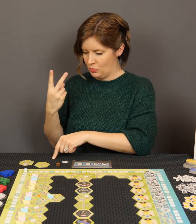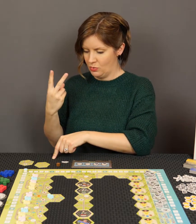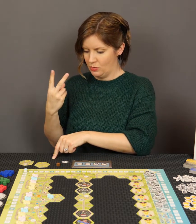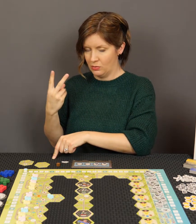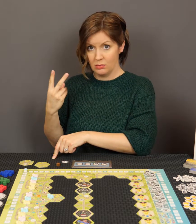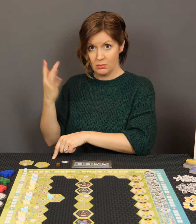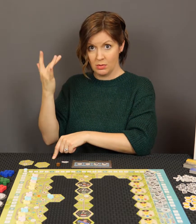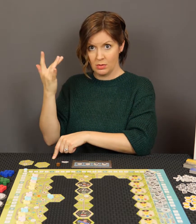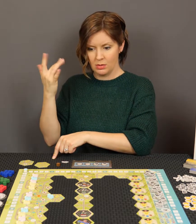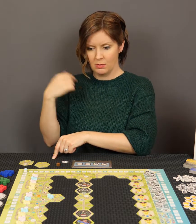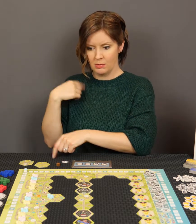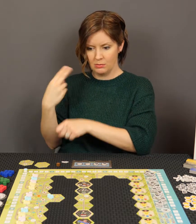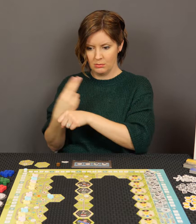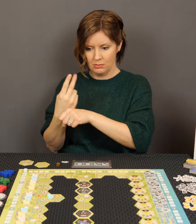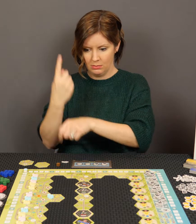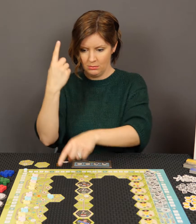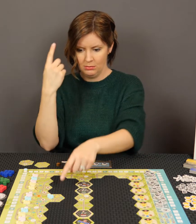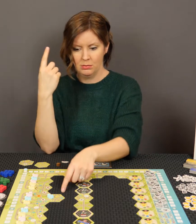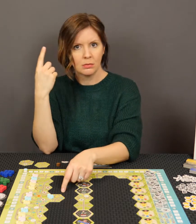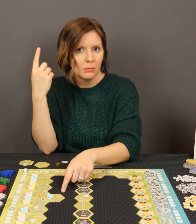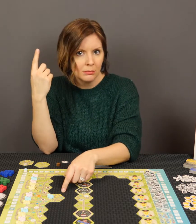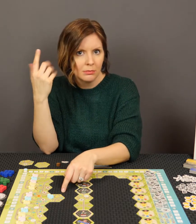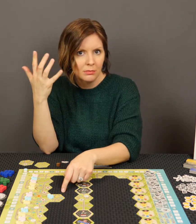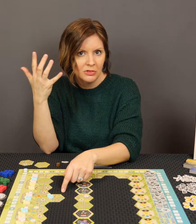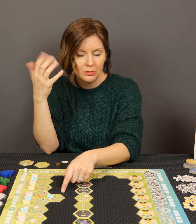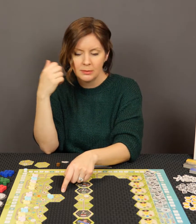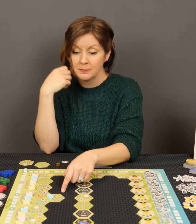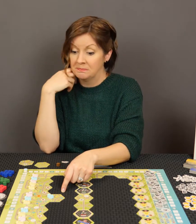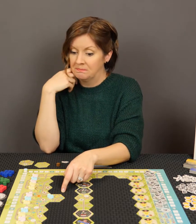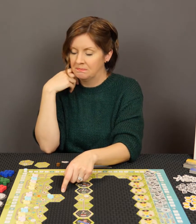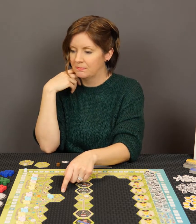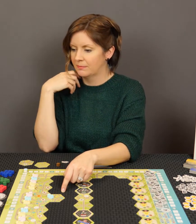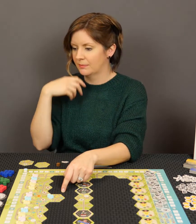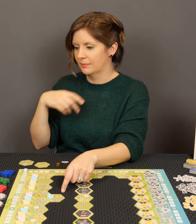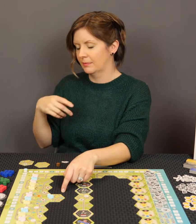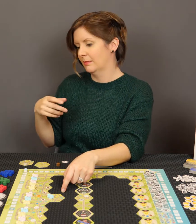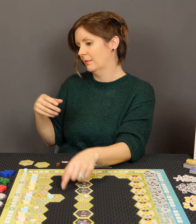I only have 2 because I used 1.